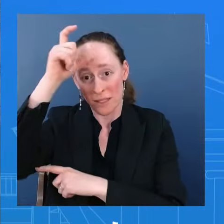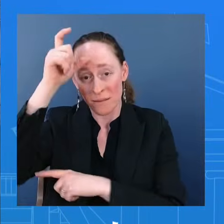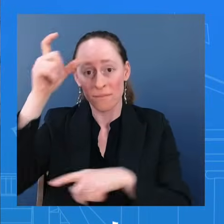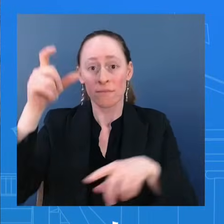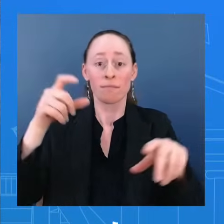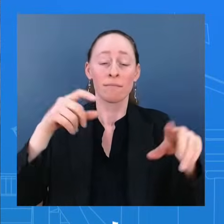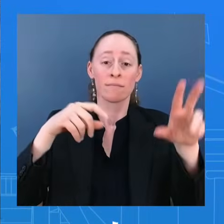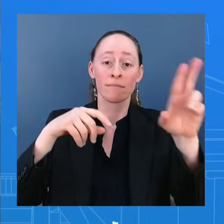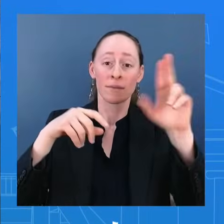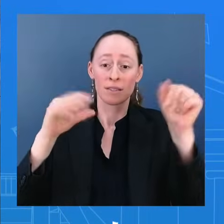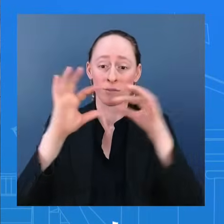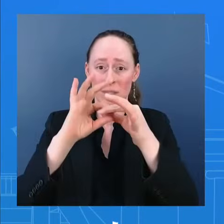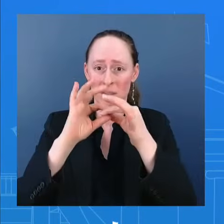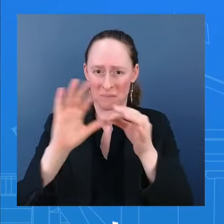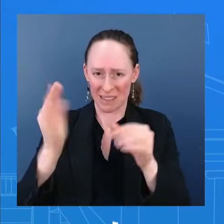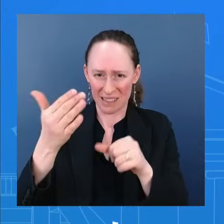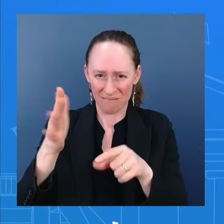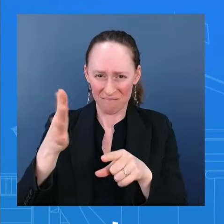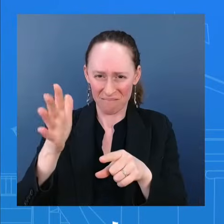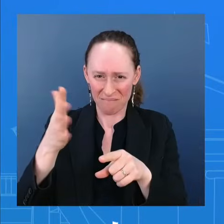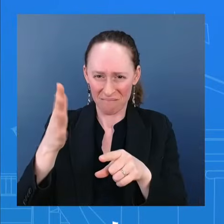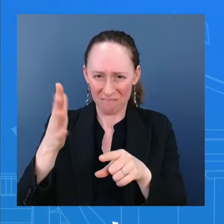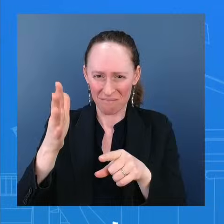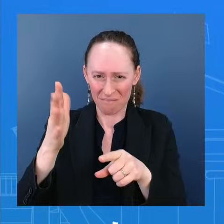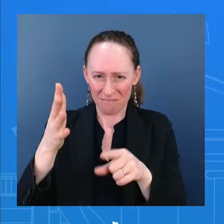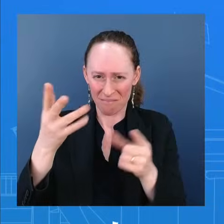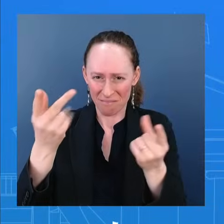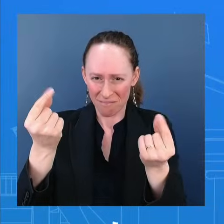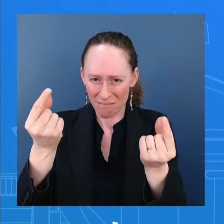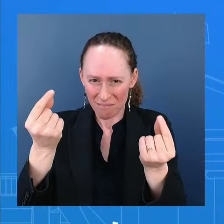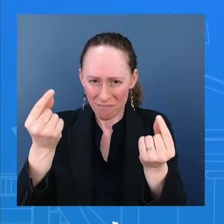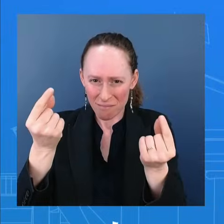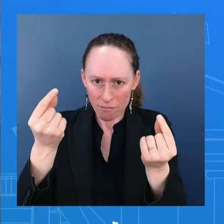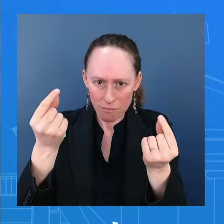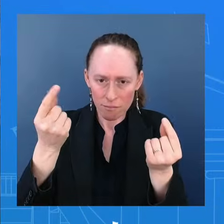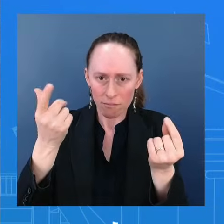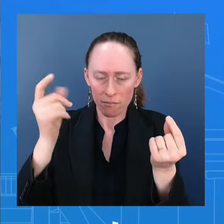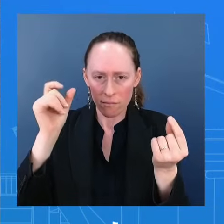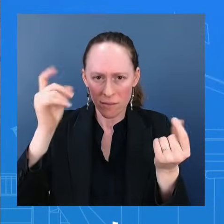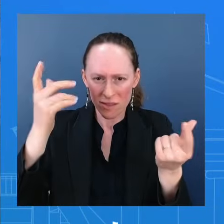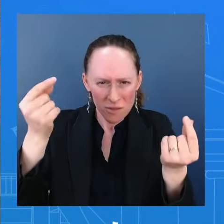Mr. Kirby: By being there and talking to them, which is what we're doing today. The Press: Okay. And then just one more on -- on Syria --